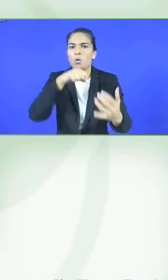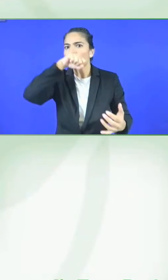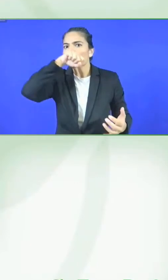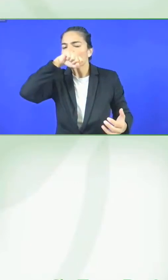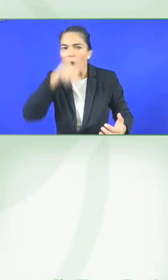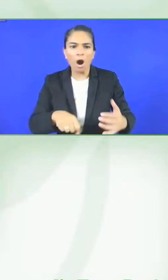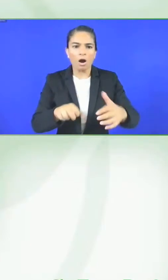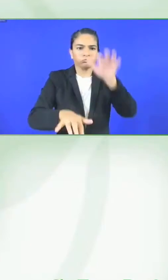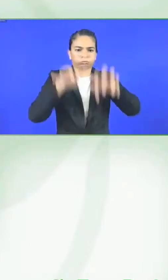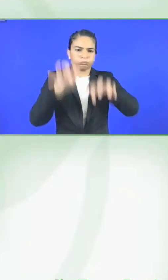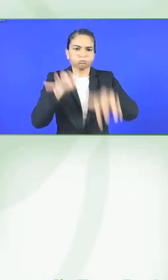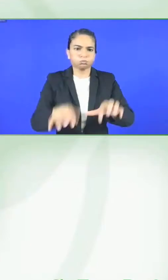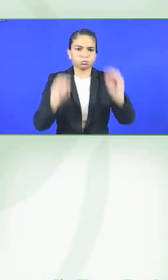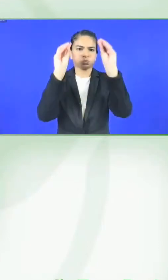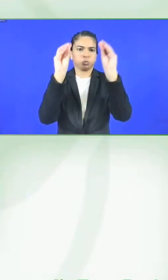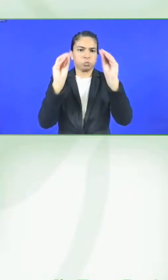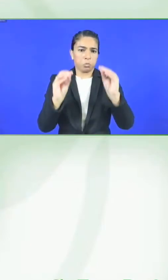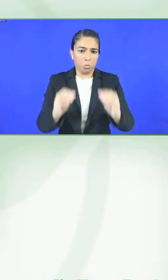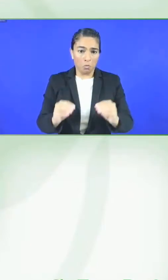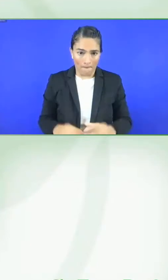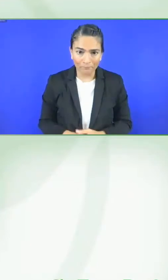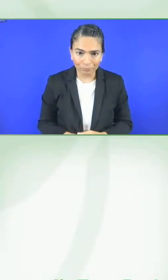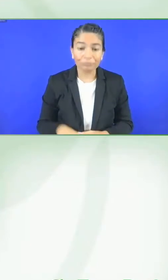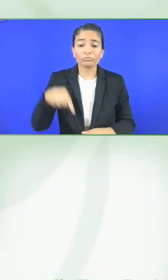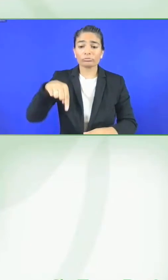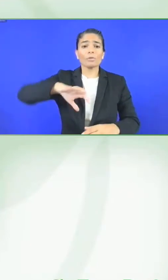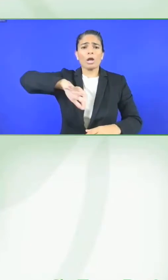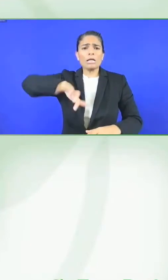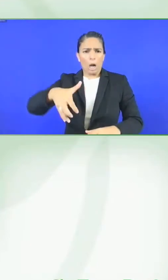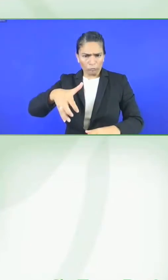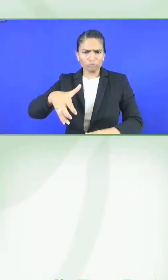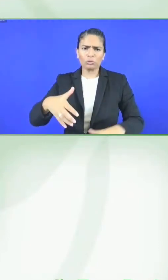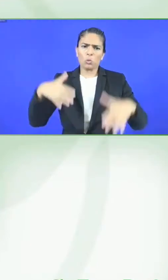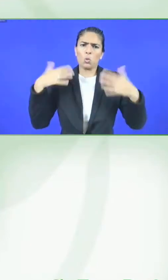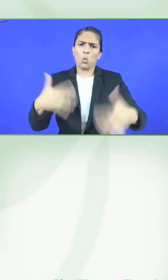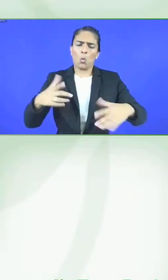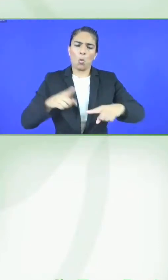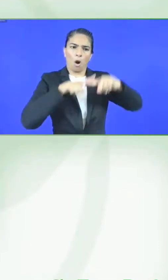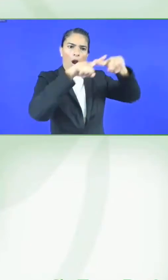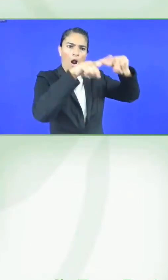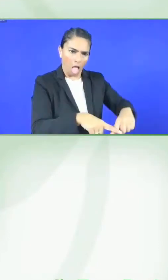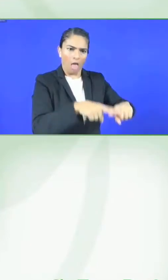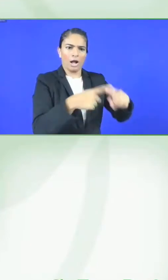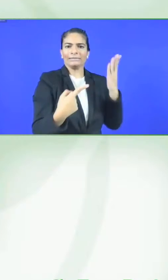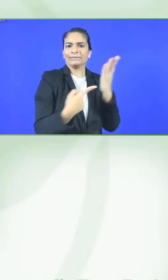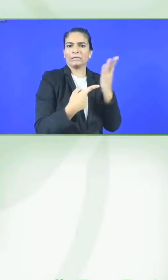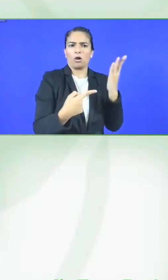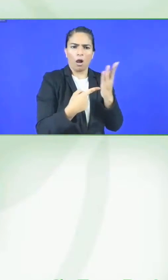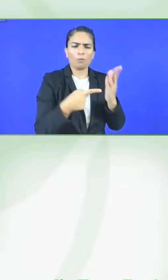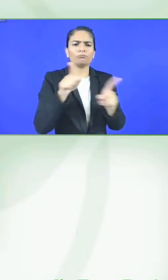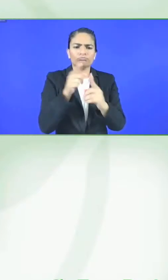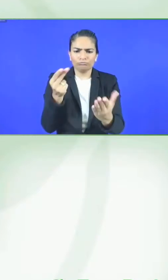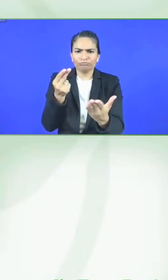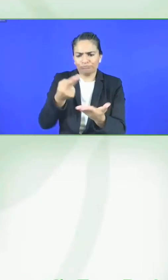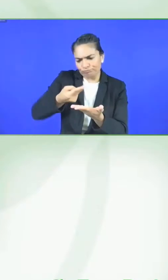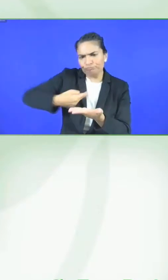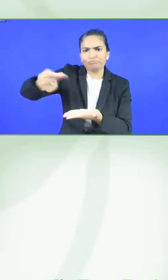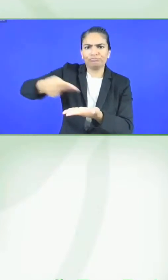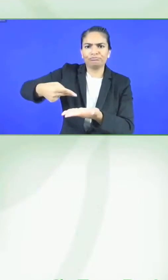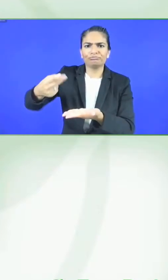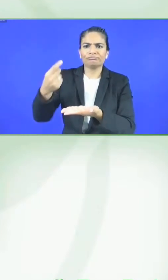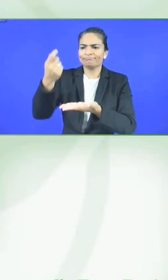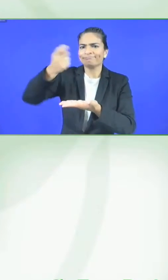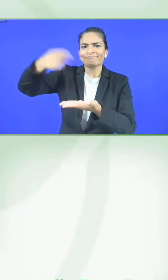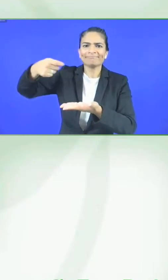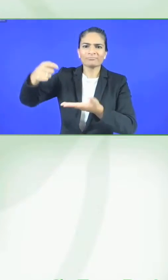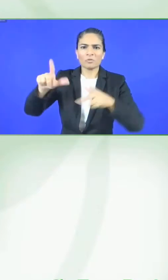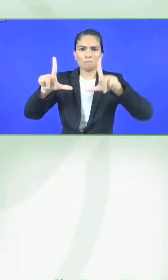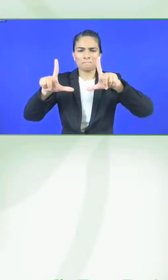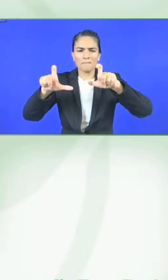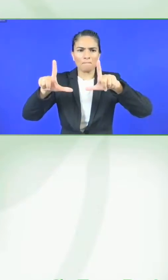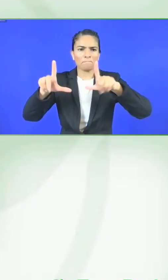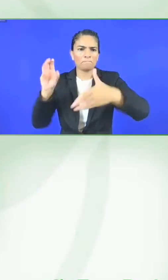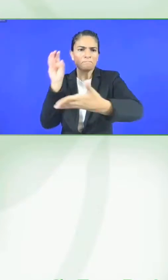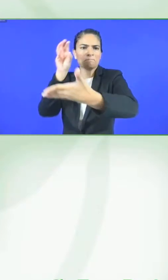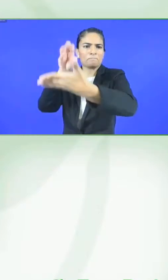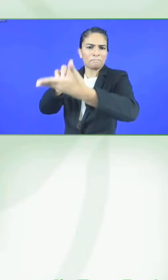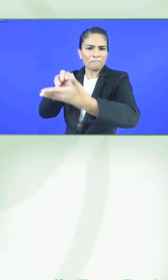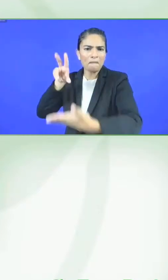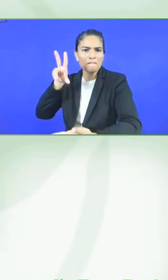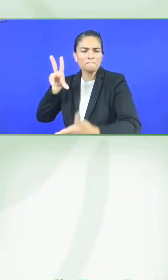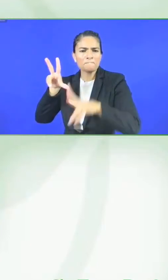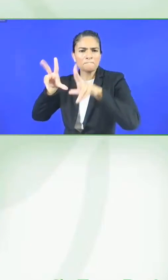as a citizen but we are also able to sign documents with my plastic ID card which I